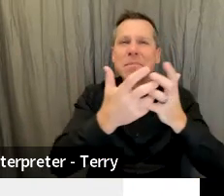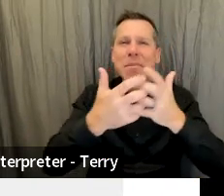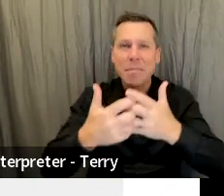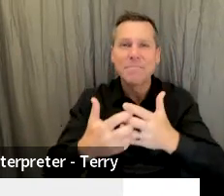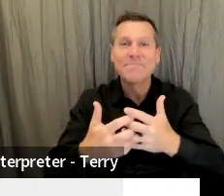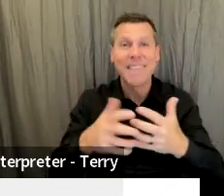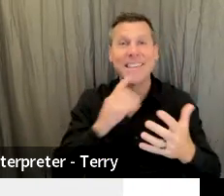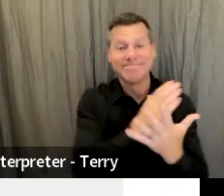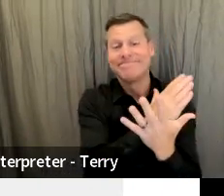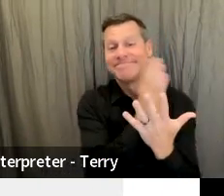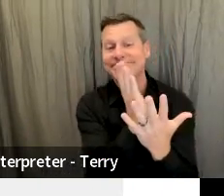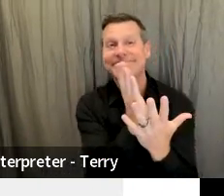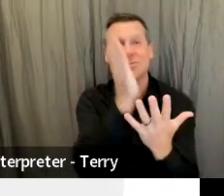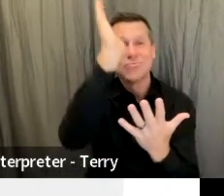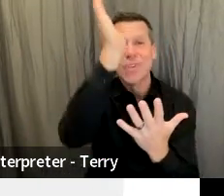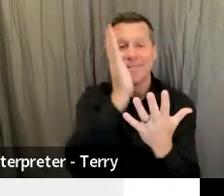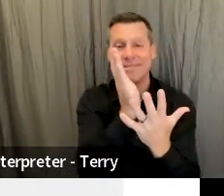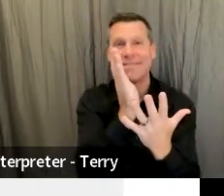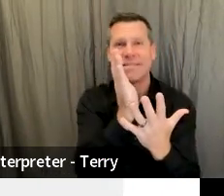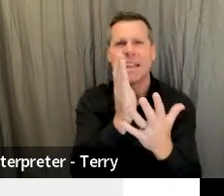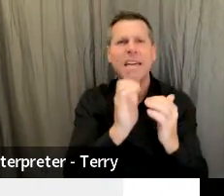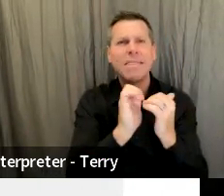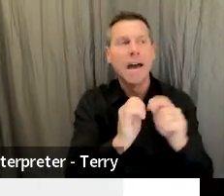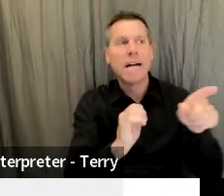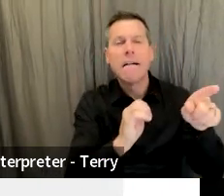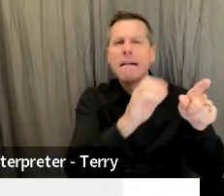of that template that you saw and some of the term that over. So who you